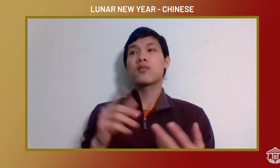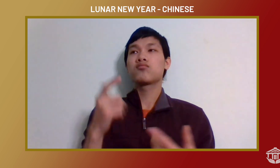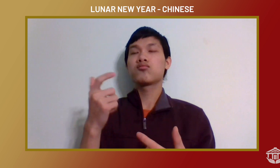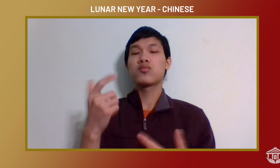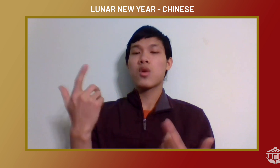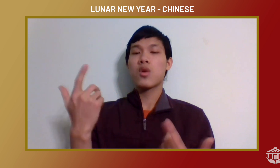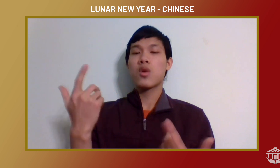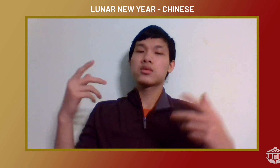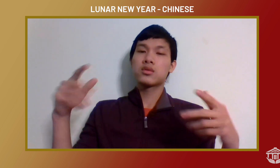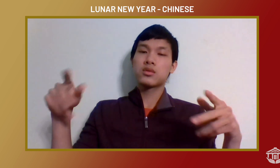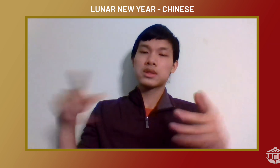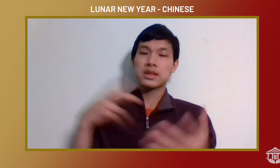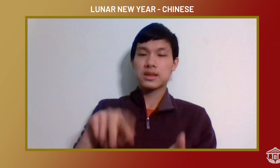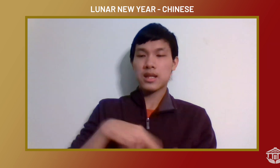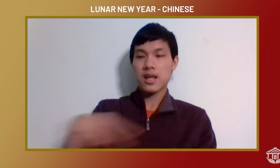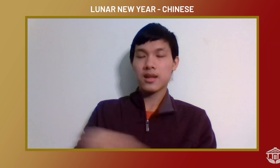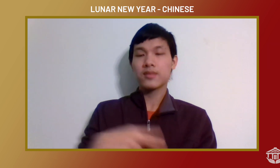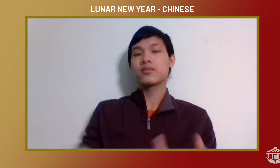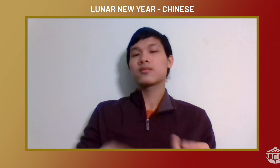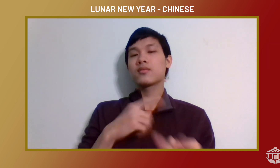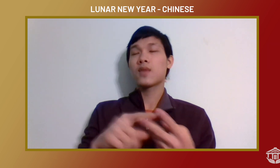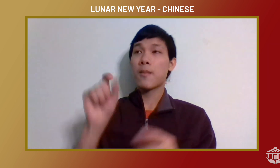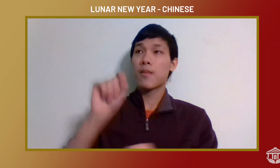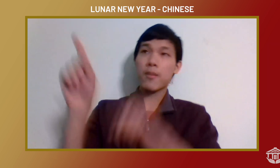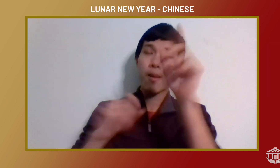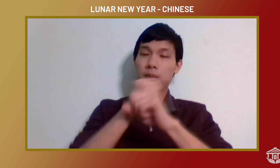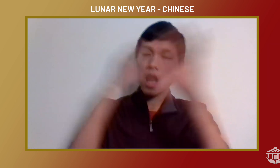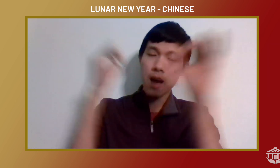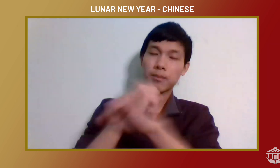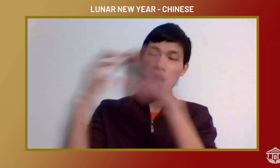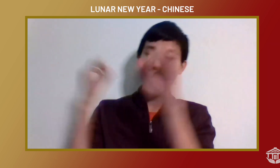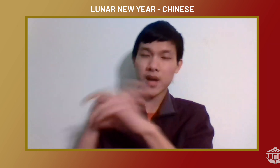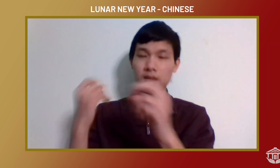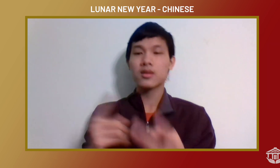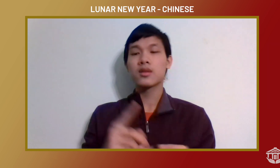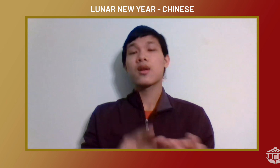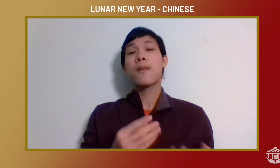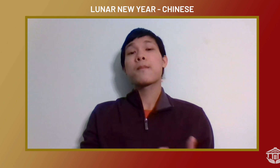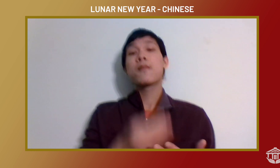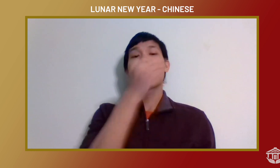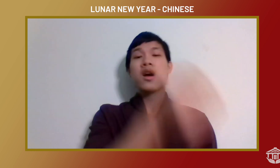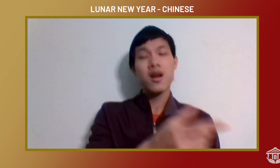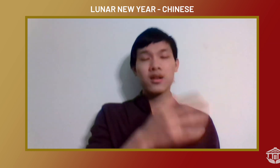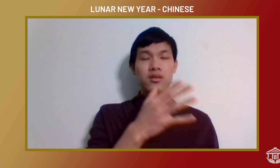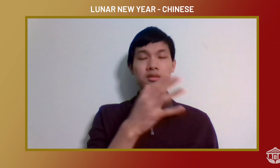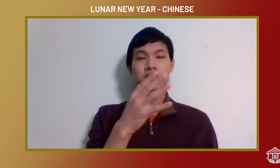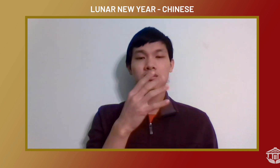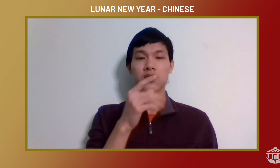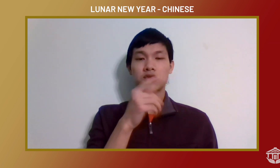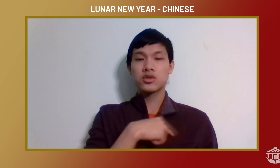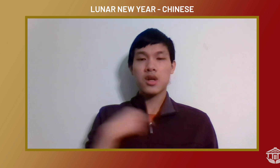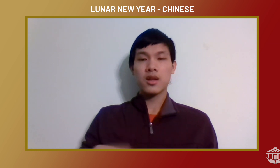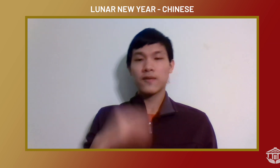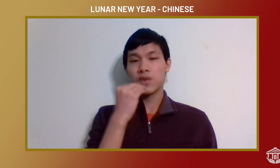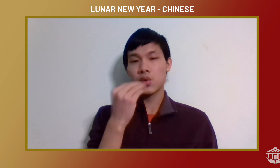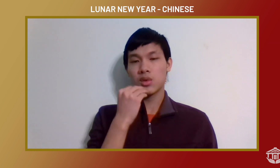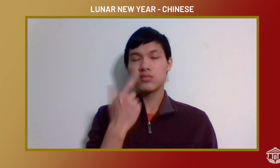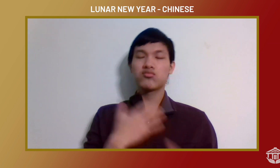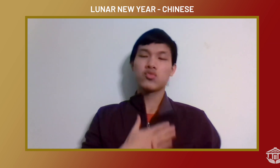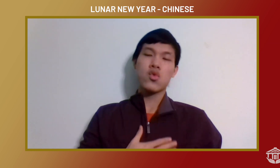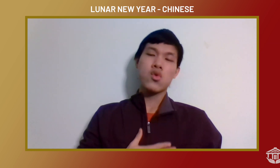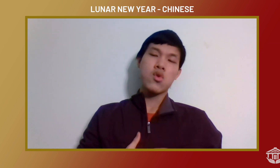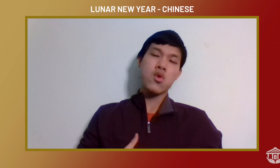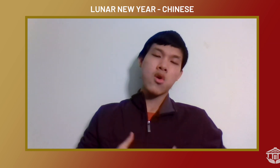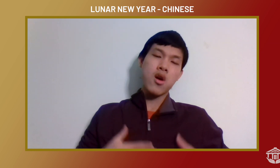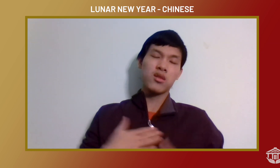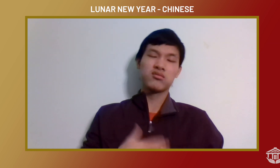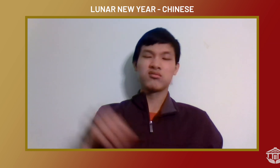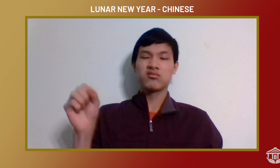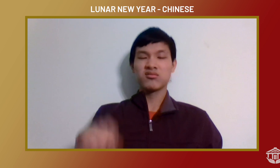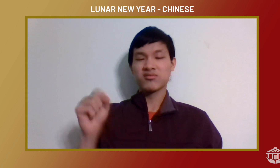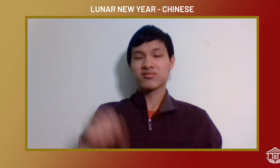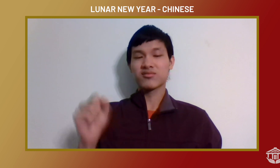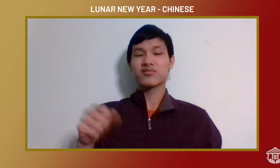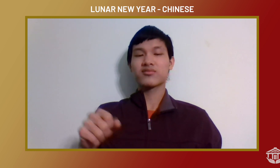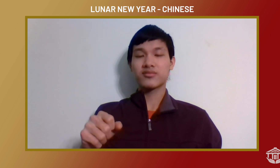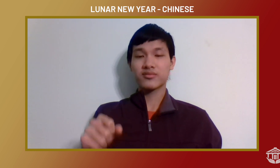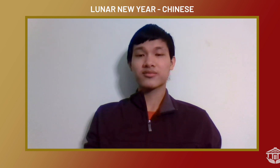that there’s usually dancing and the fireworks. Sometimes we buy Chinese food to help celebrate.